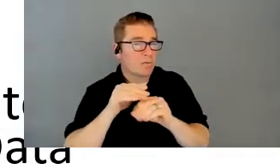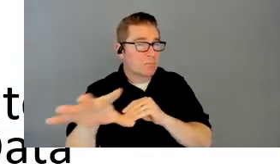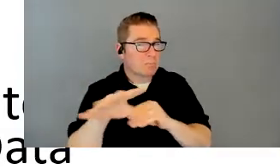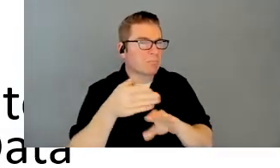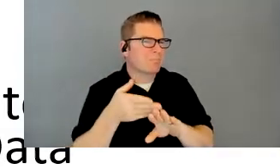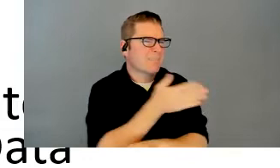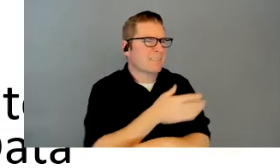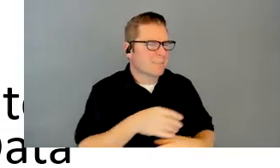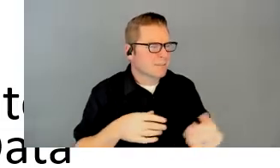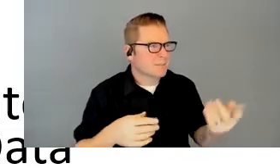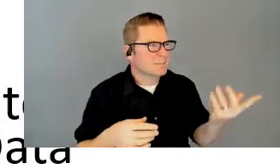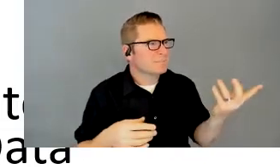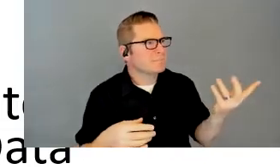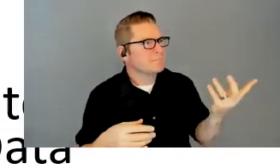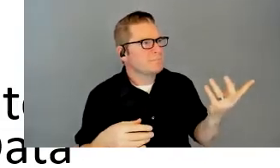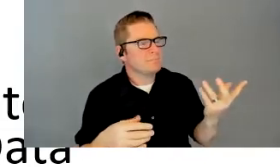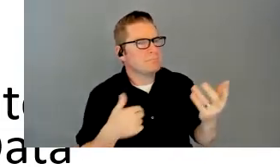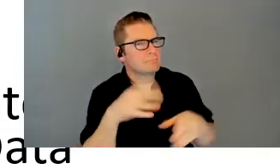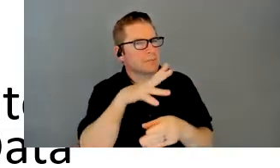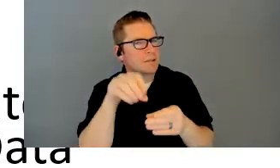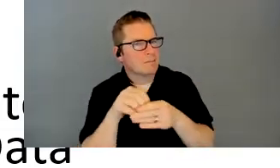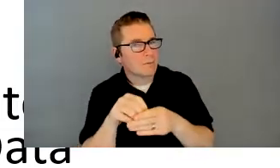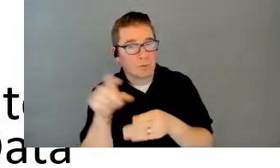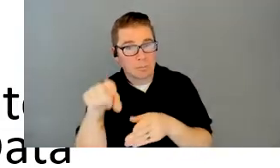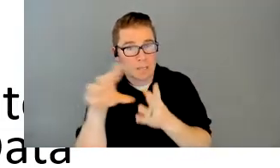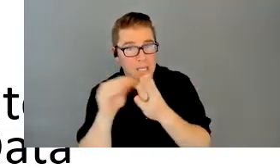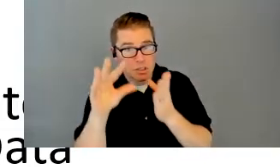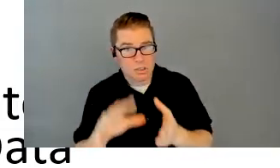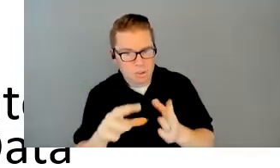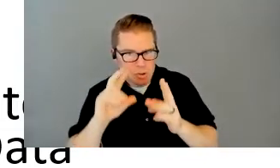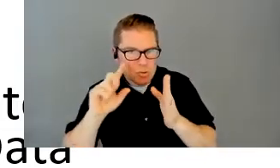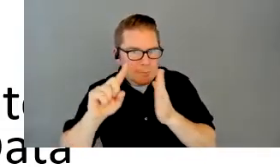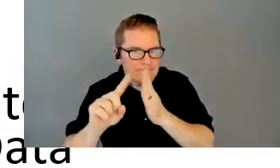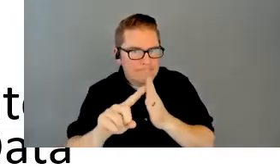where the students actually did research on what equity meant and they discovered the trauma scale